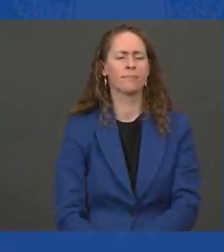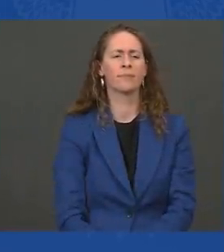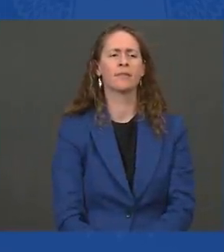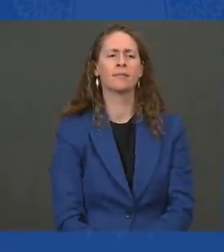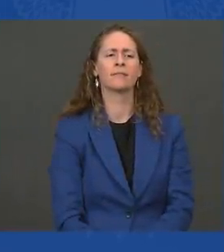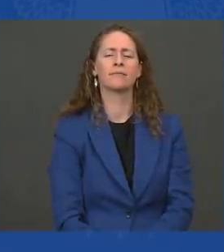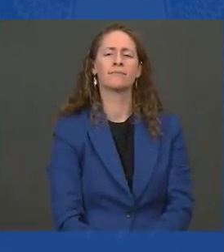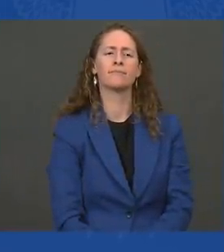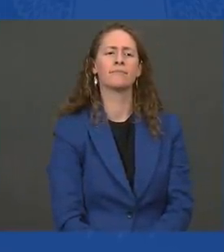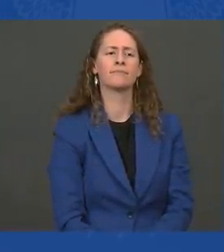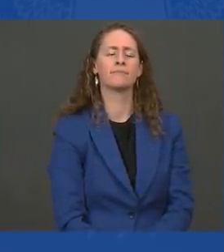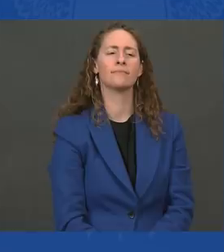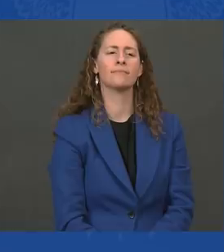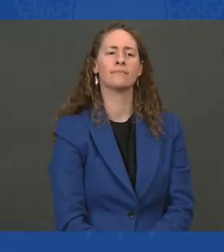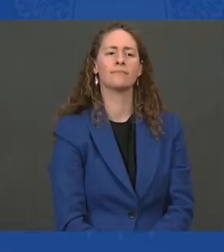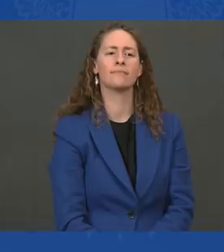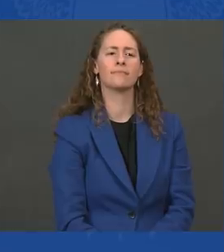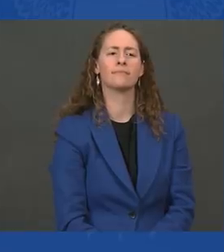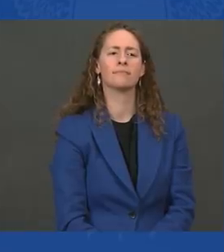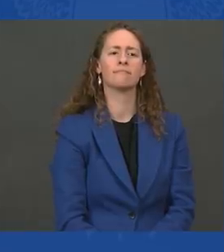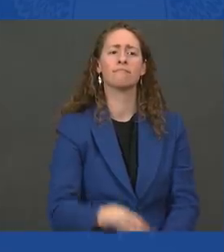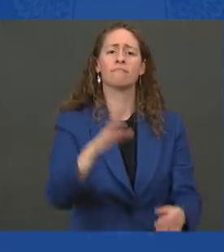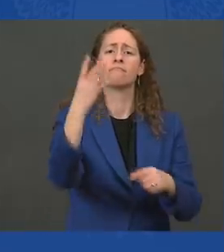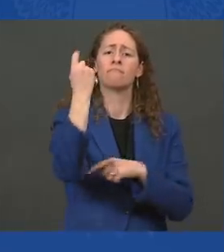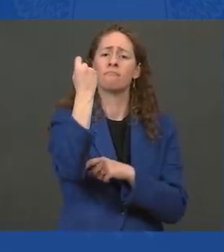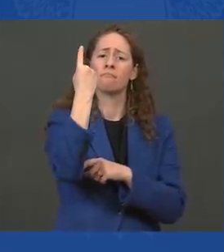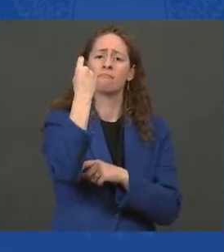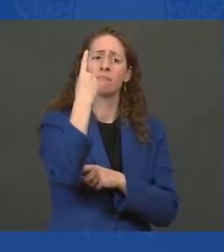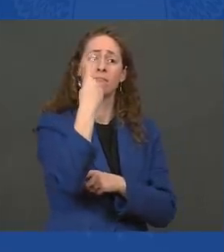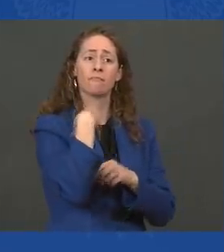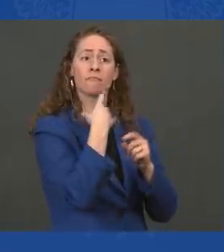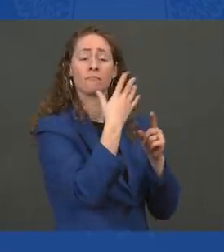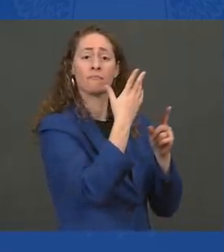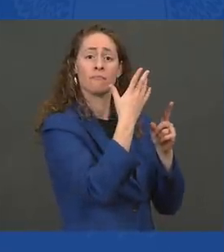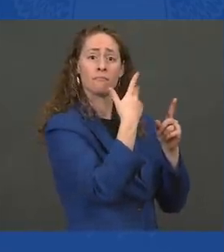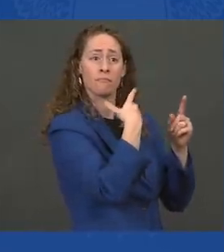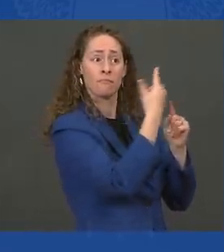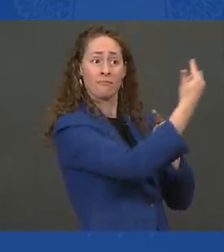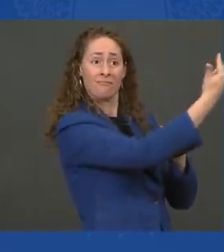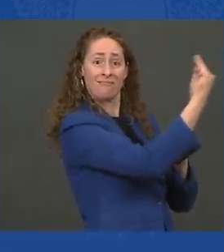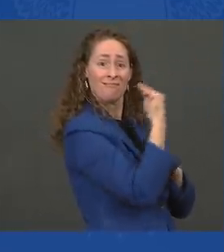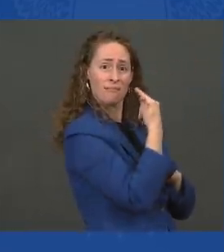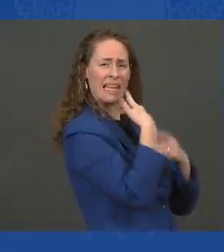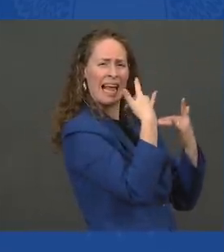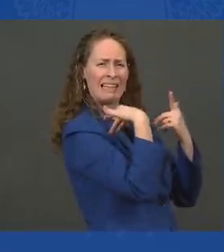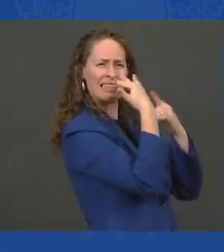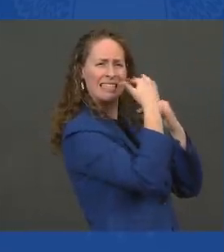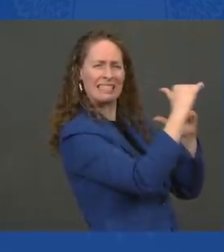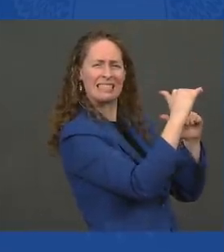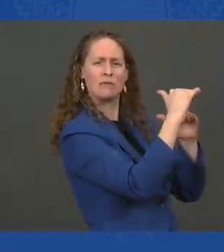of the travel restrict- -- of the restrictions: to give us time to get people to get protection,